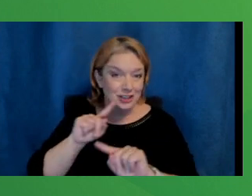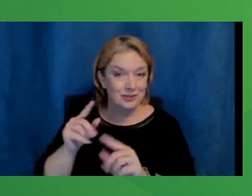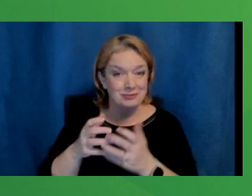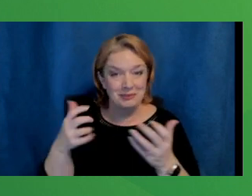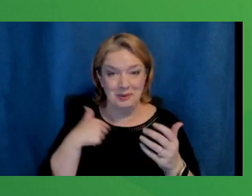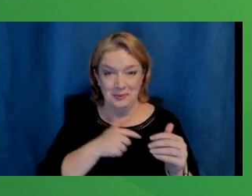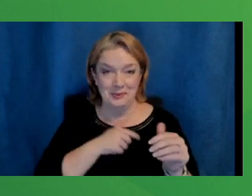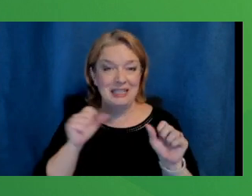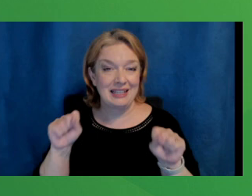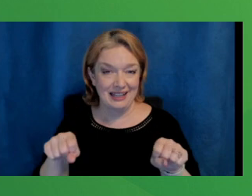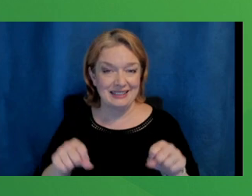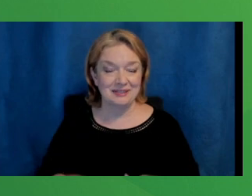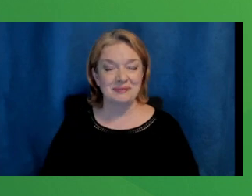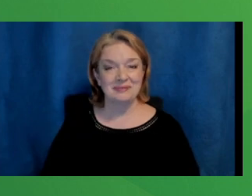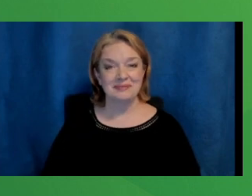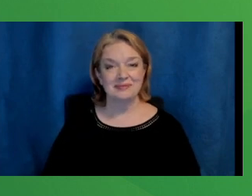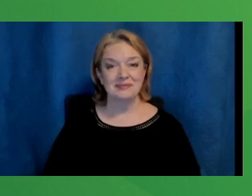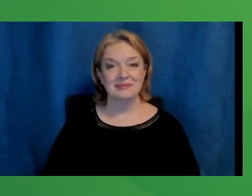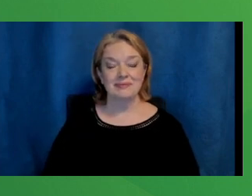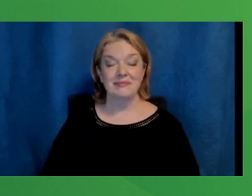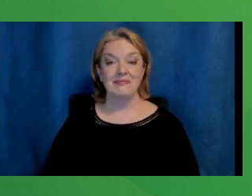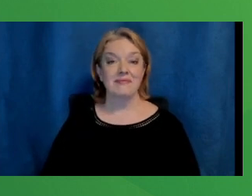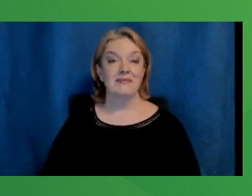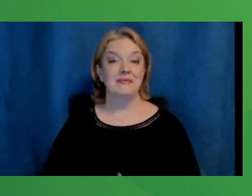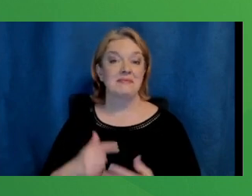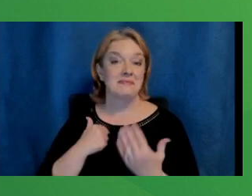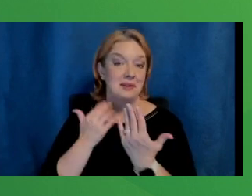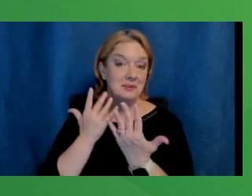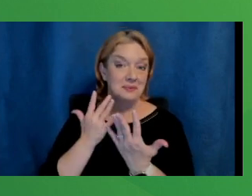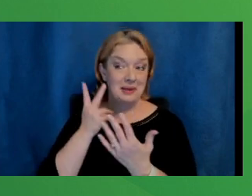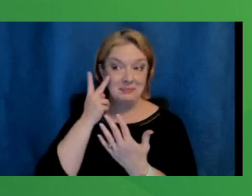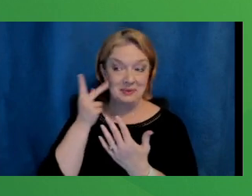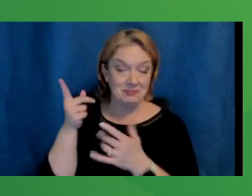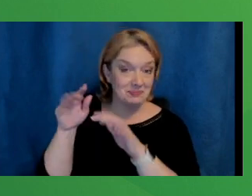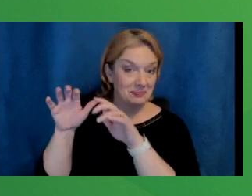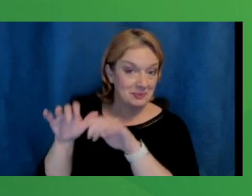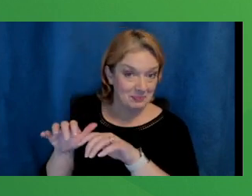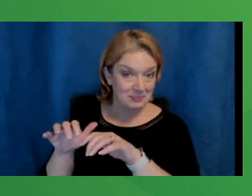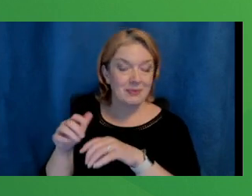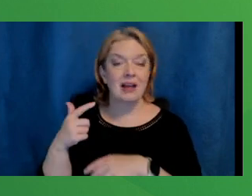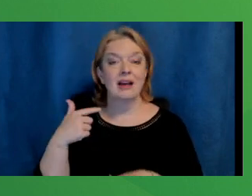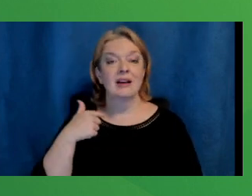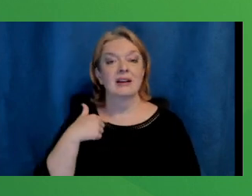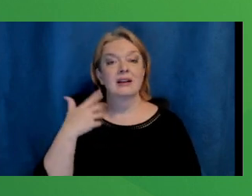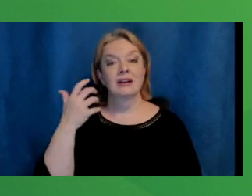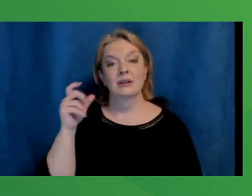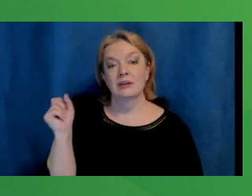And as we're waiting to see if we have any questions, I'd like to ask Janae and Leon,